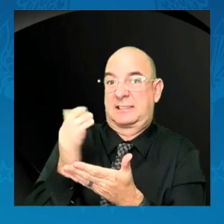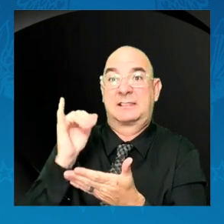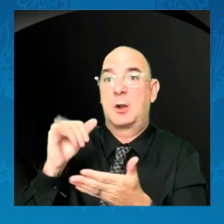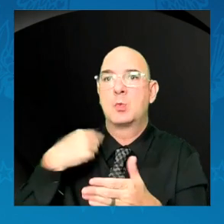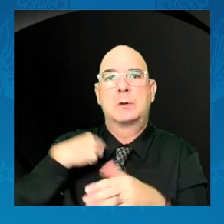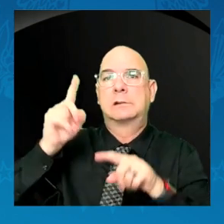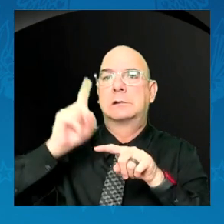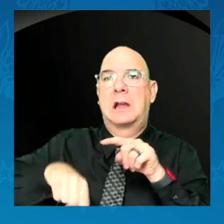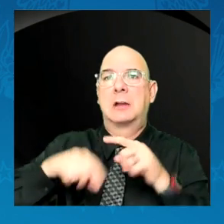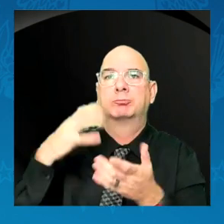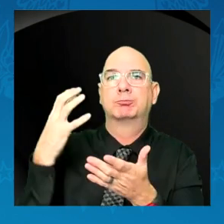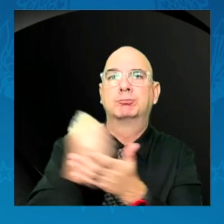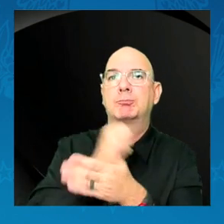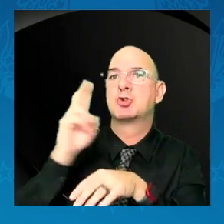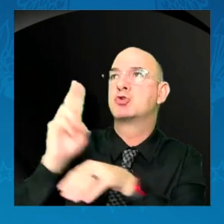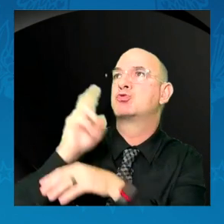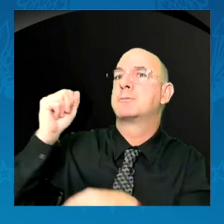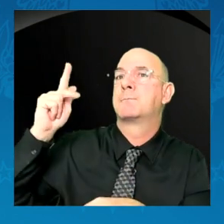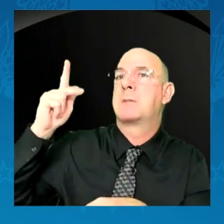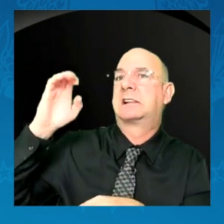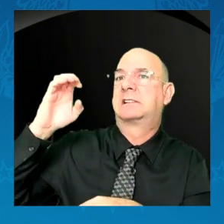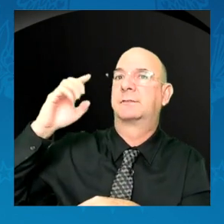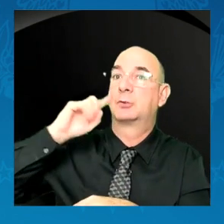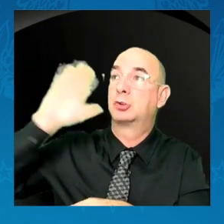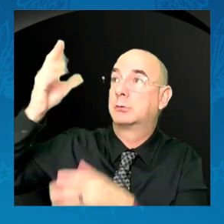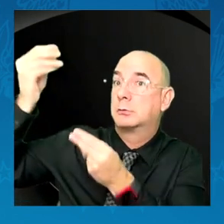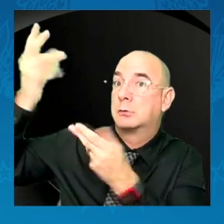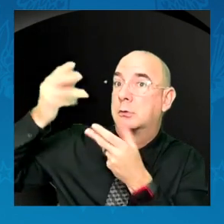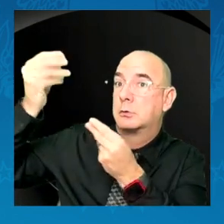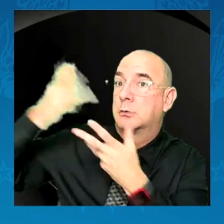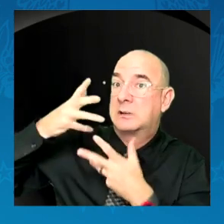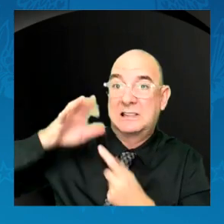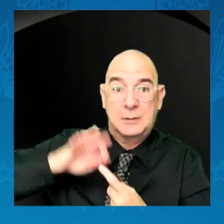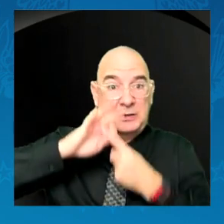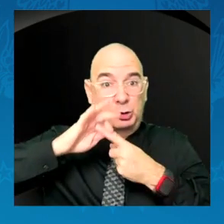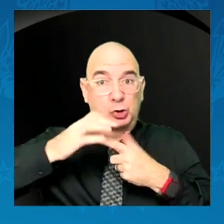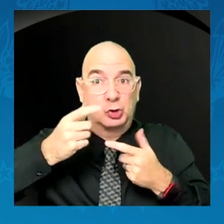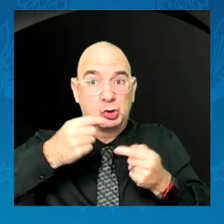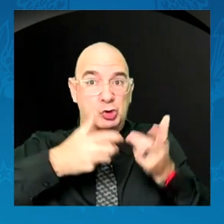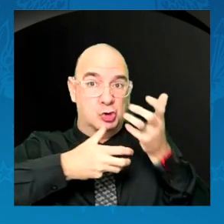unless that data is trusted and secure. Our cyber security experts